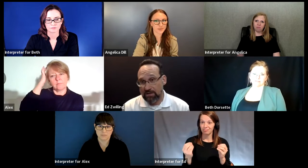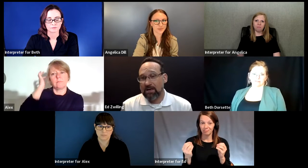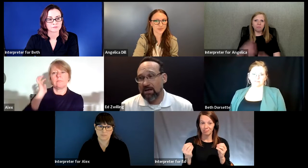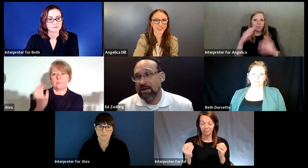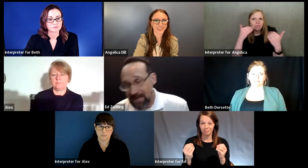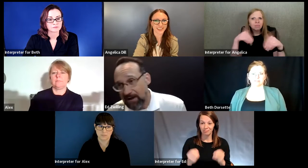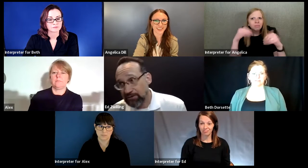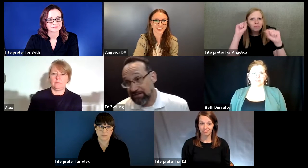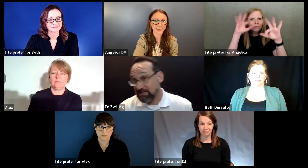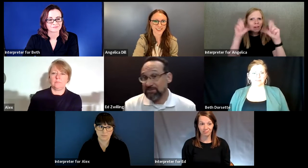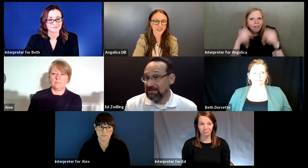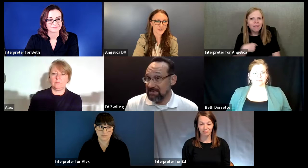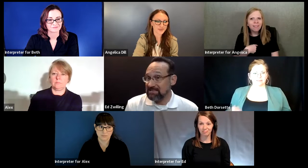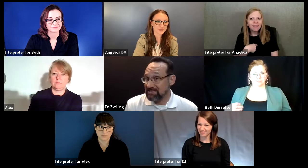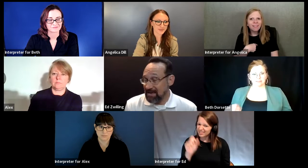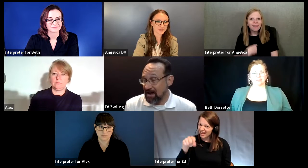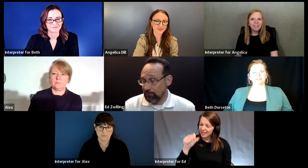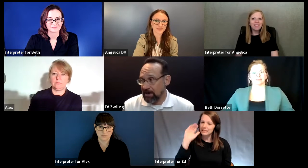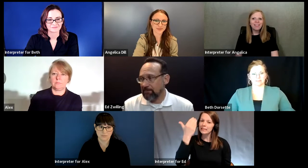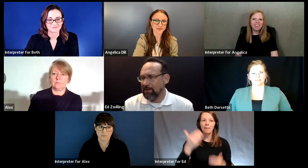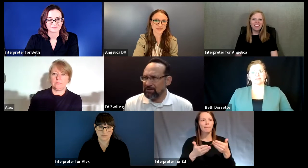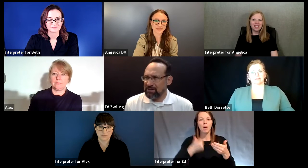Yeah, but it seems like it's the easiest out, right?